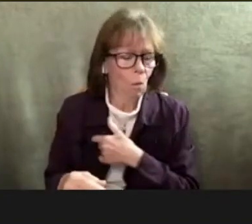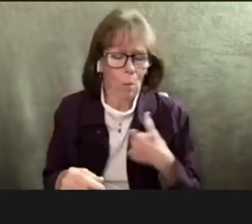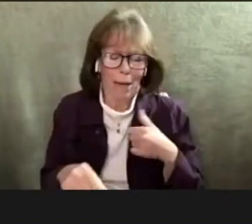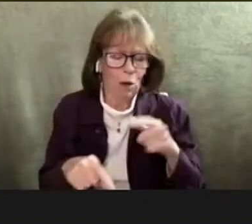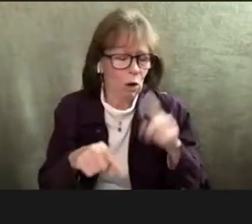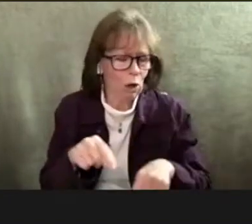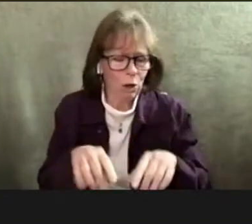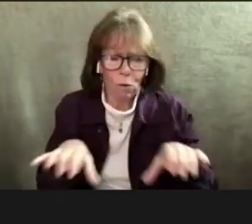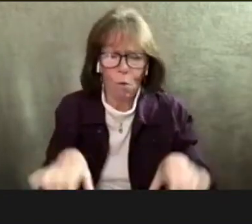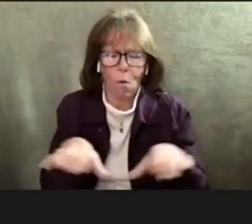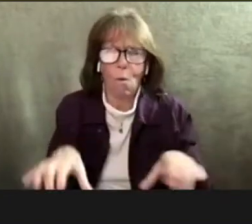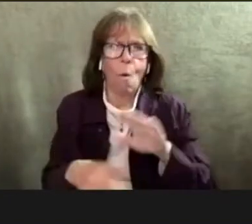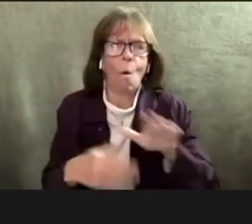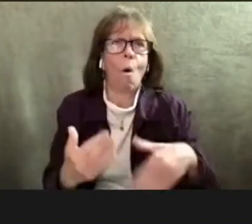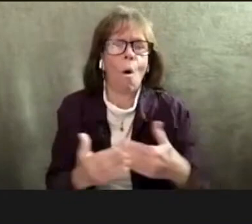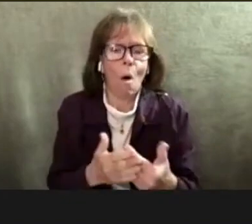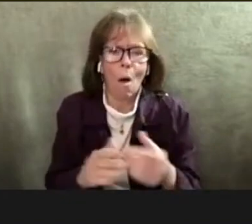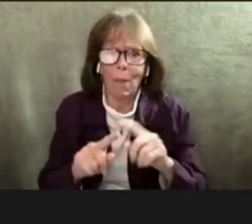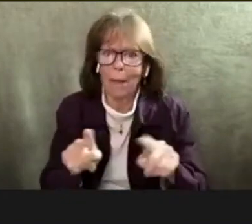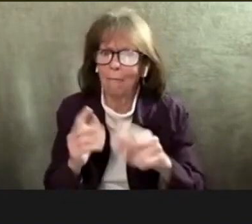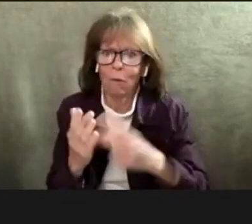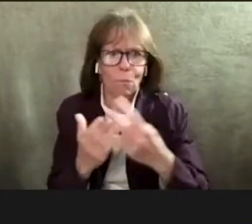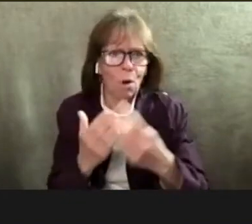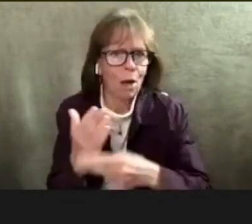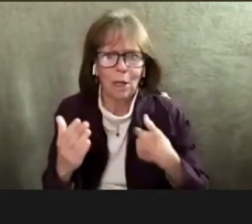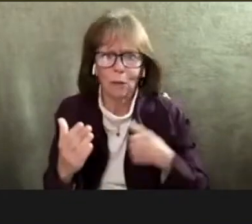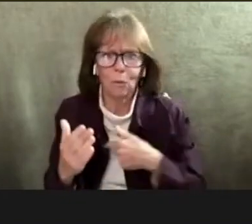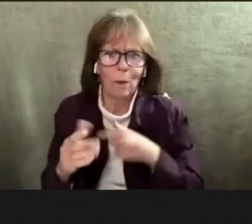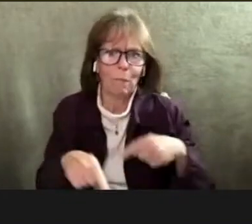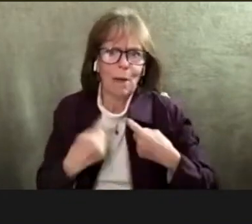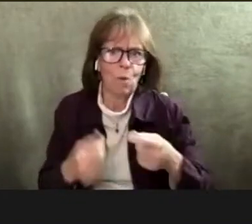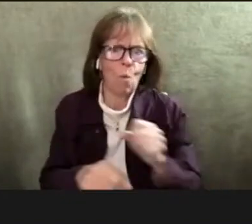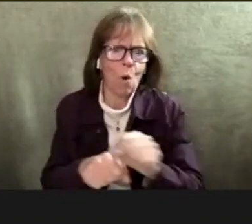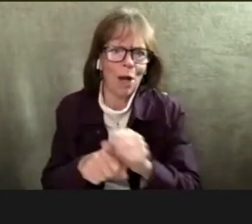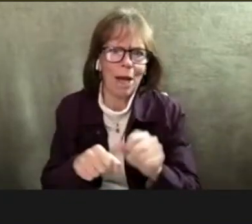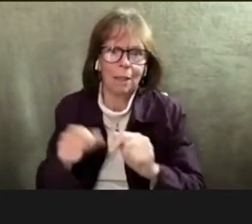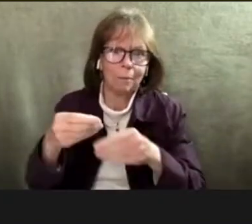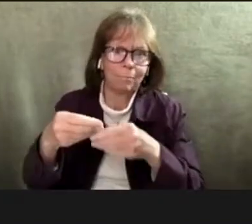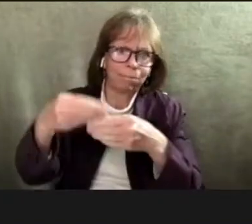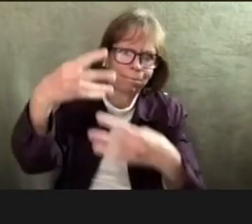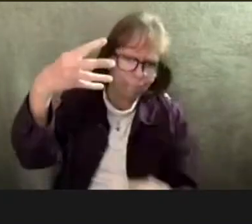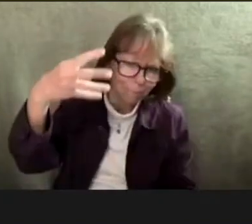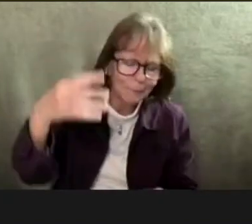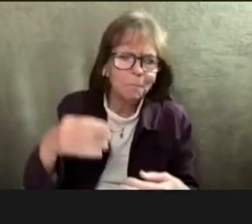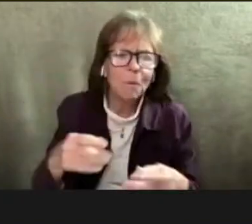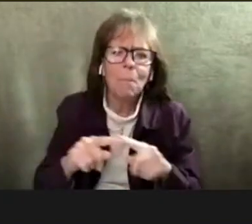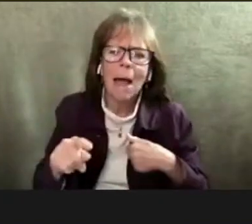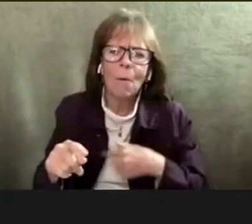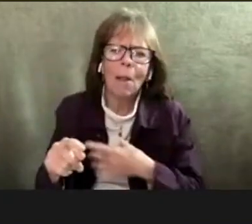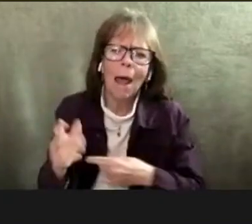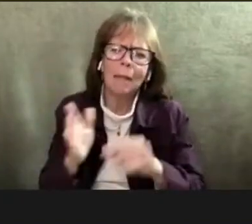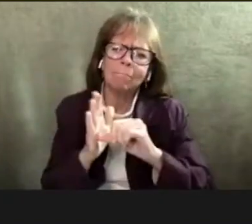all the projects we've been working on. But I'd like to highlight the work of some of our committees,